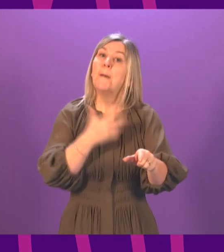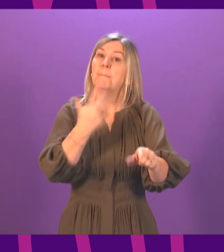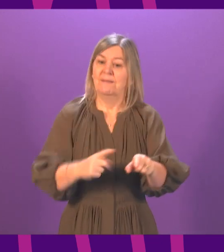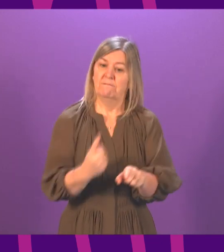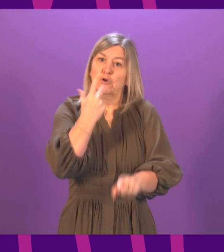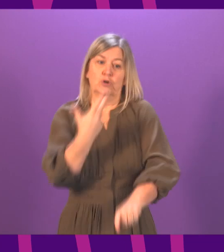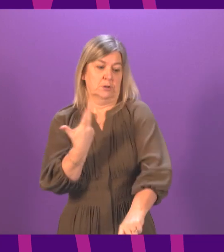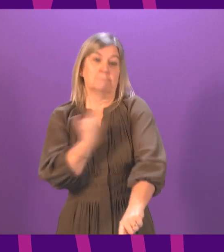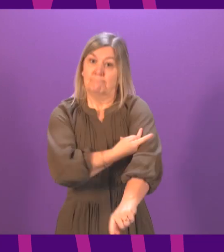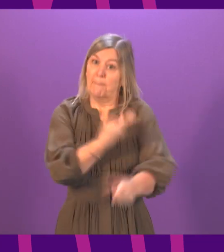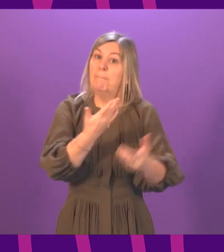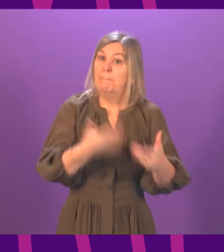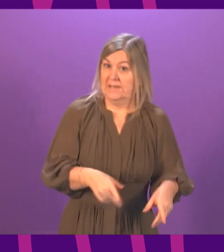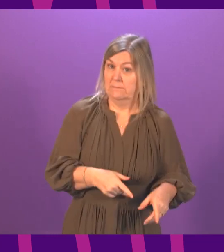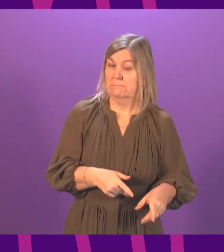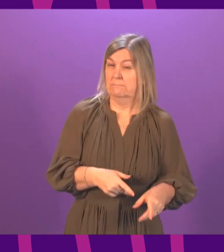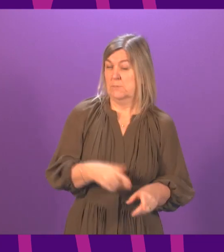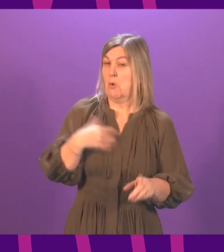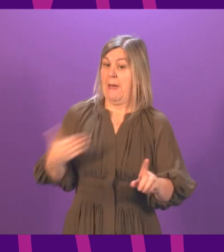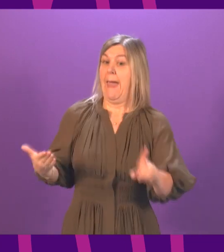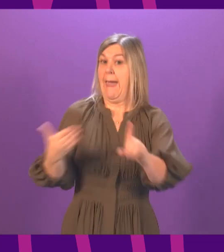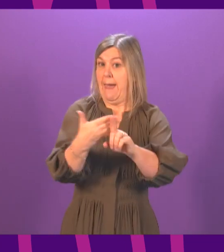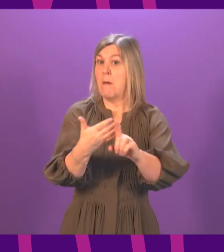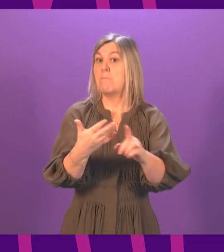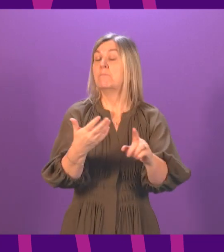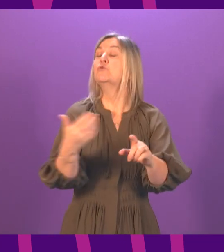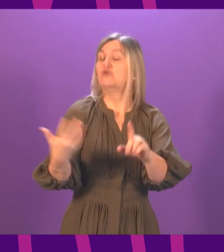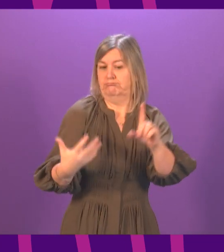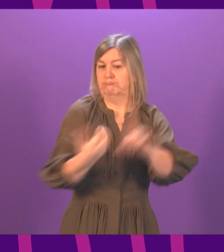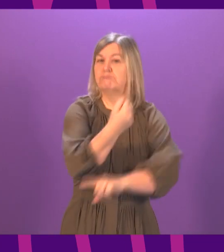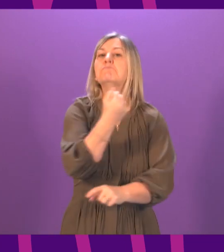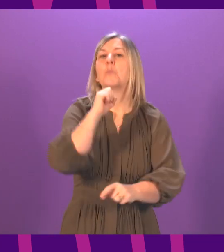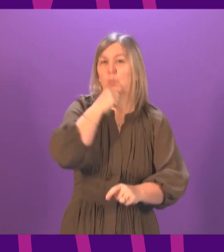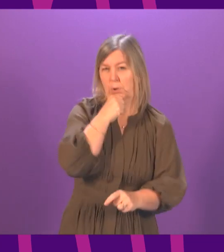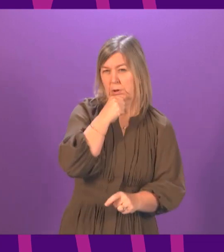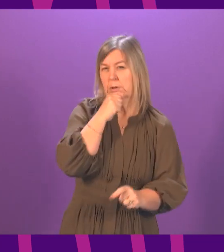We are on track to complete first doses for over-80s by the target of the end of next week.